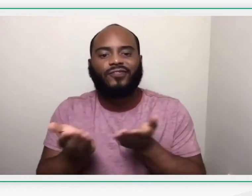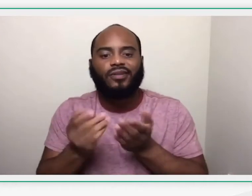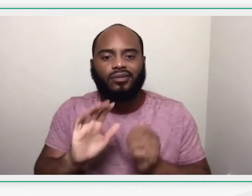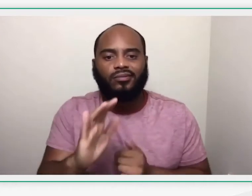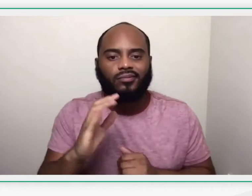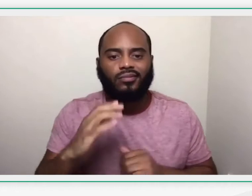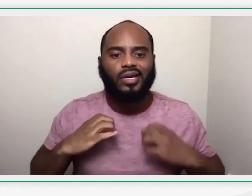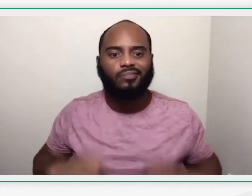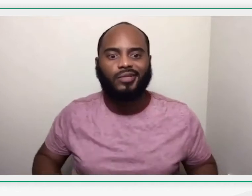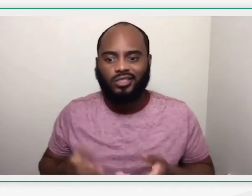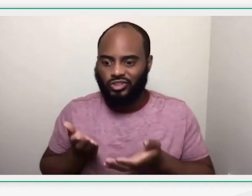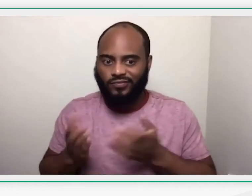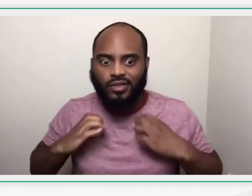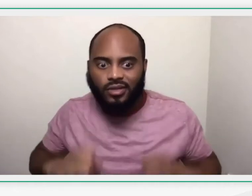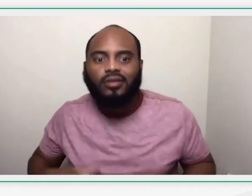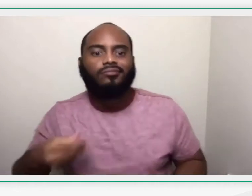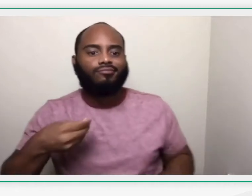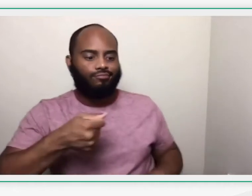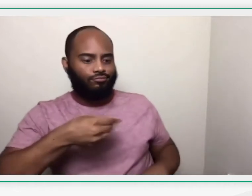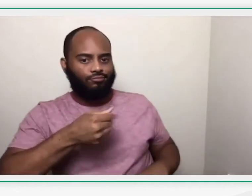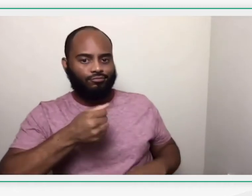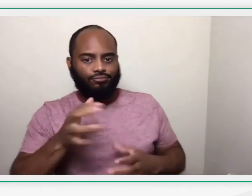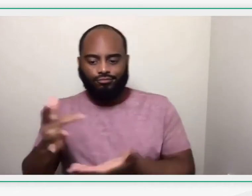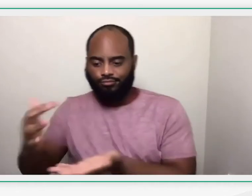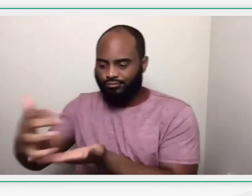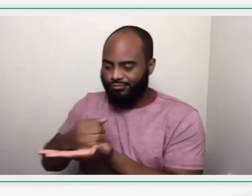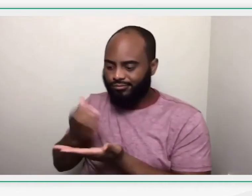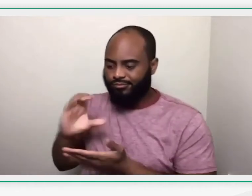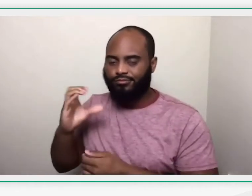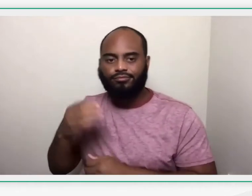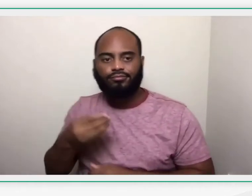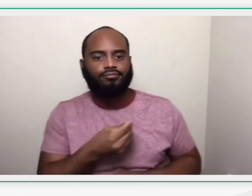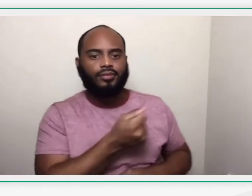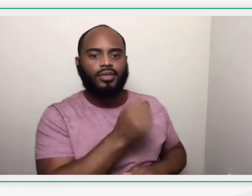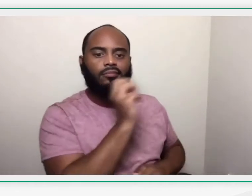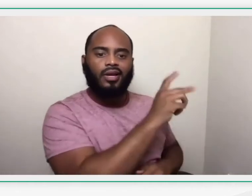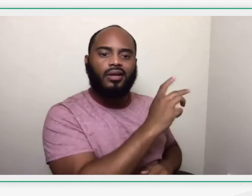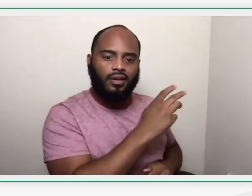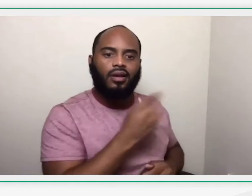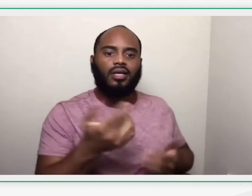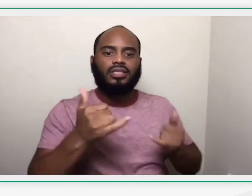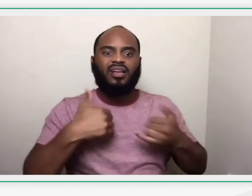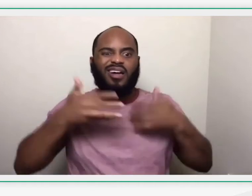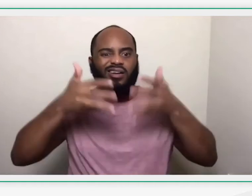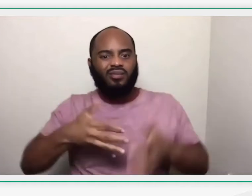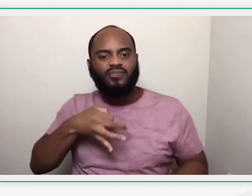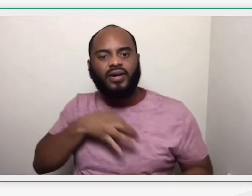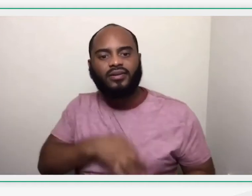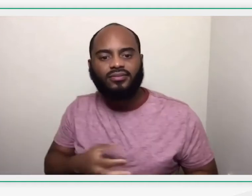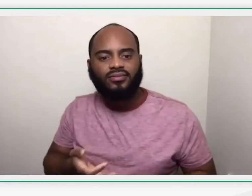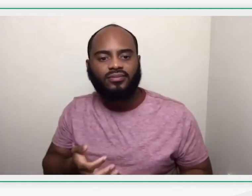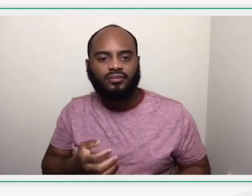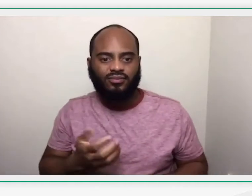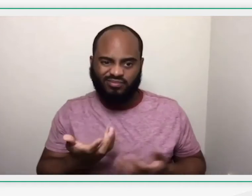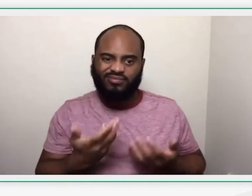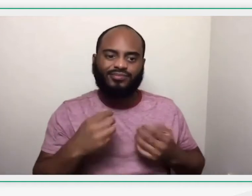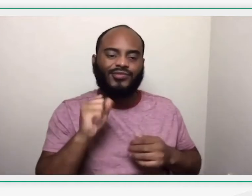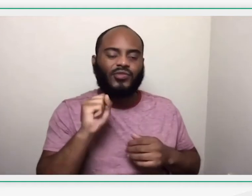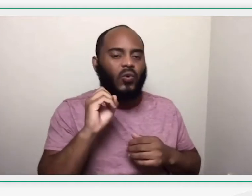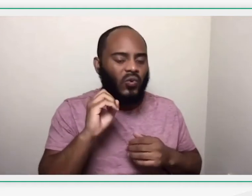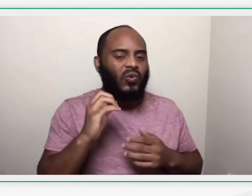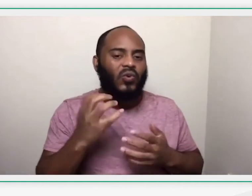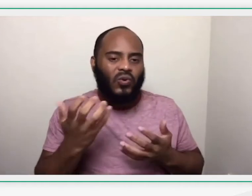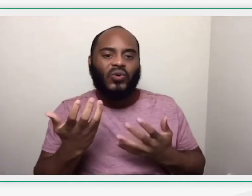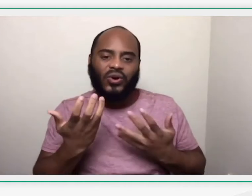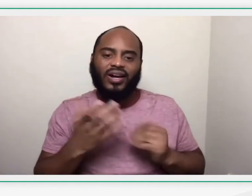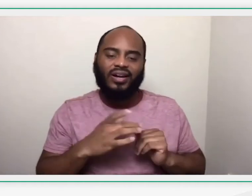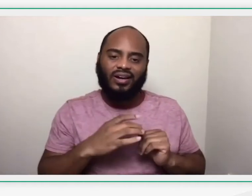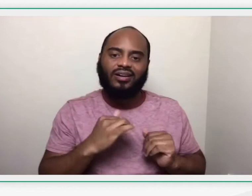And once you have the goods, you can create the products that you want to with those goods, sell them for a profit, and make money, to be able to pay your creditors and pay yourself as well.